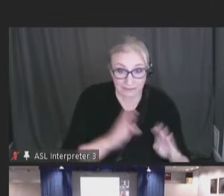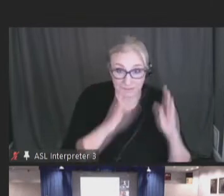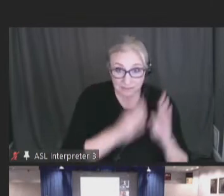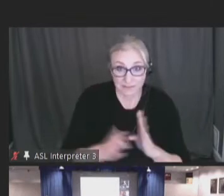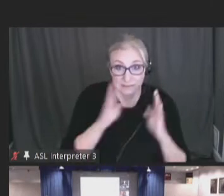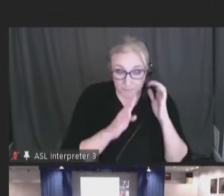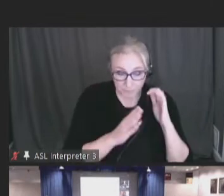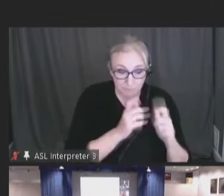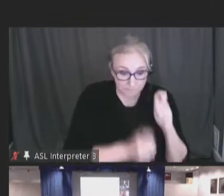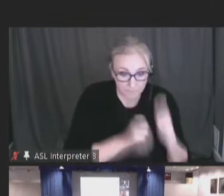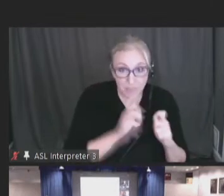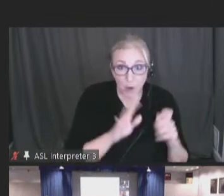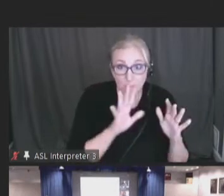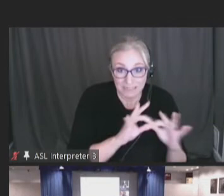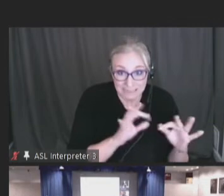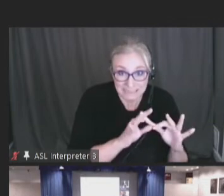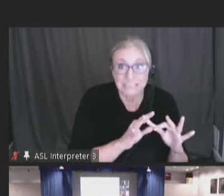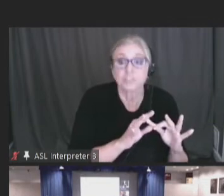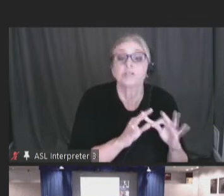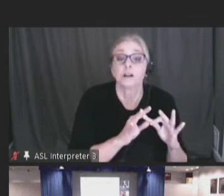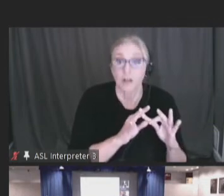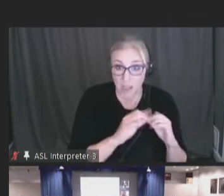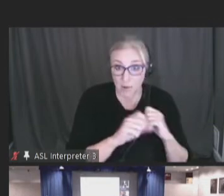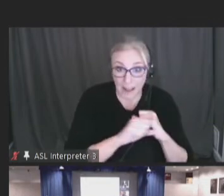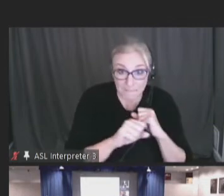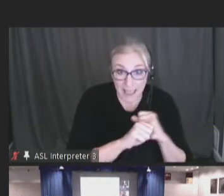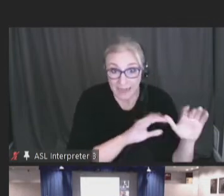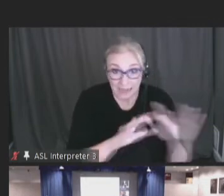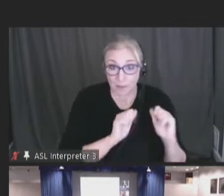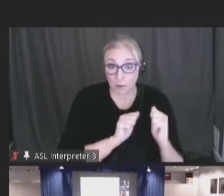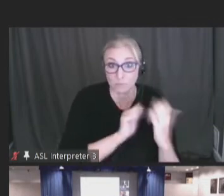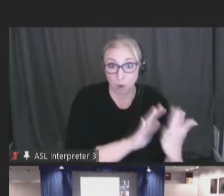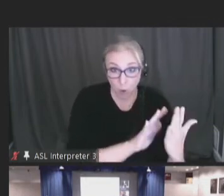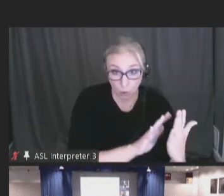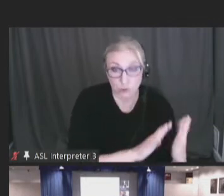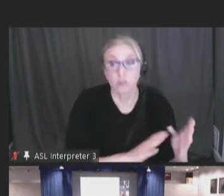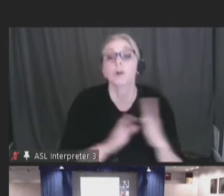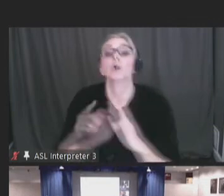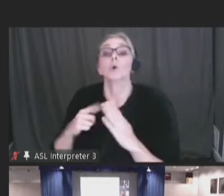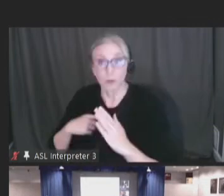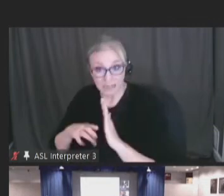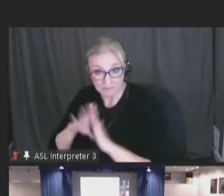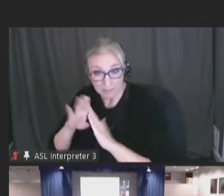their messaging and their campaigns and their strategies, we developed a national repository